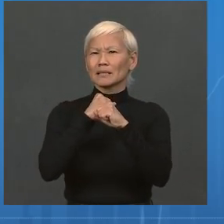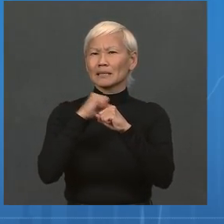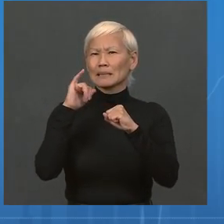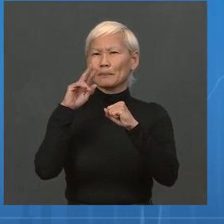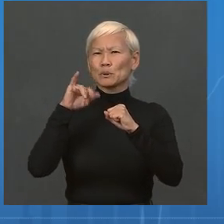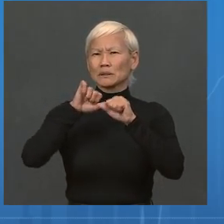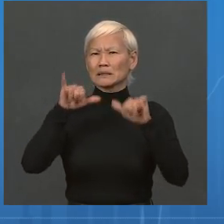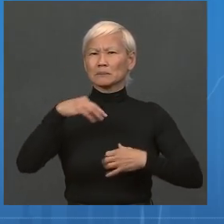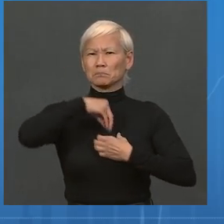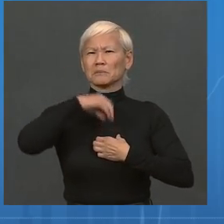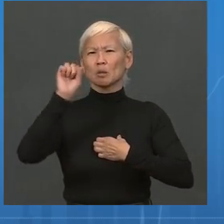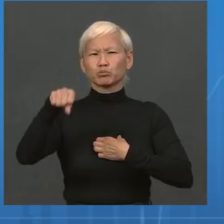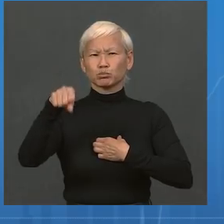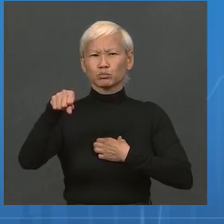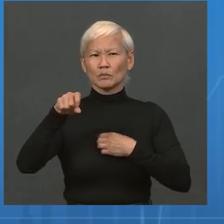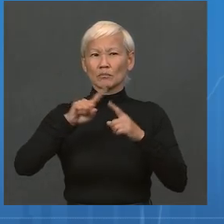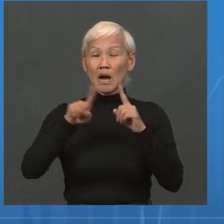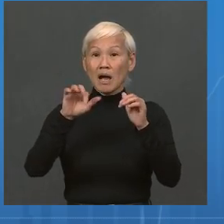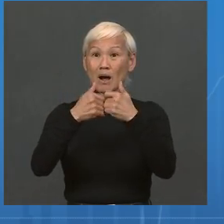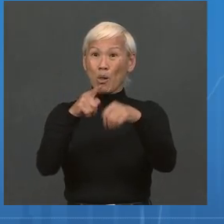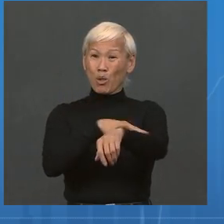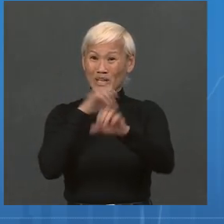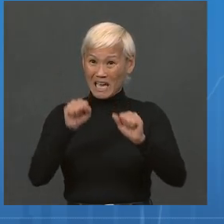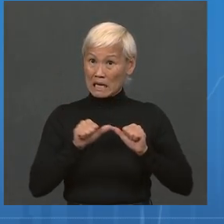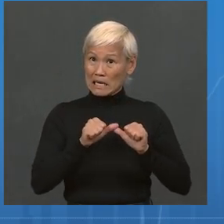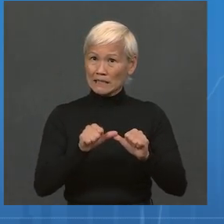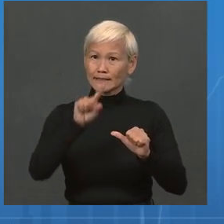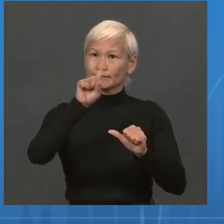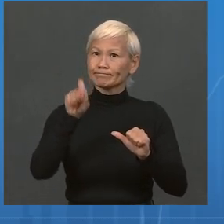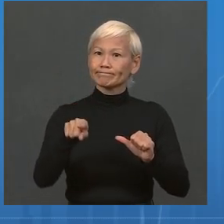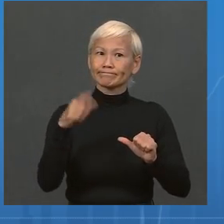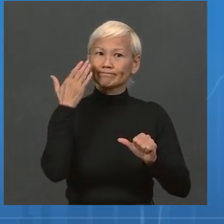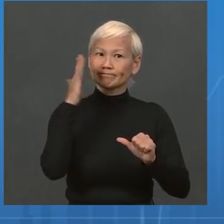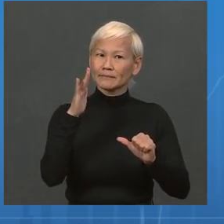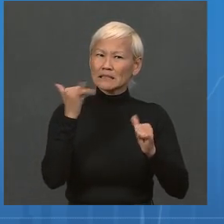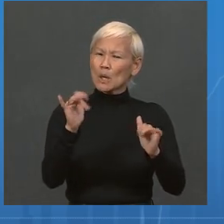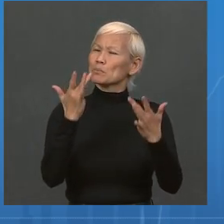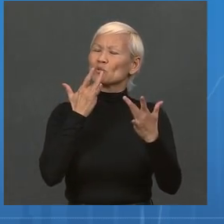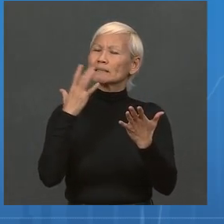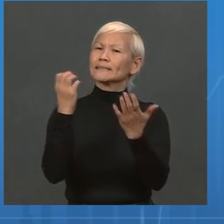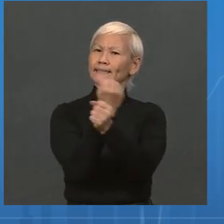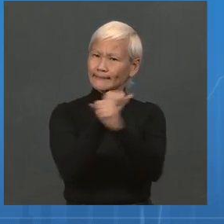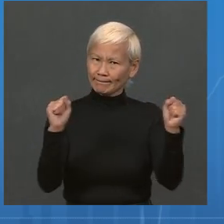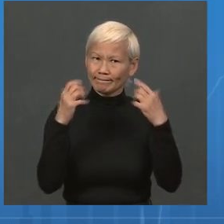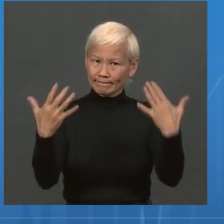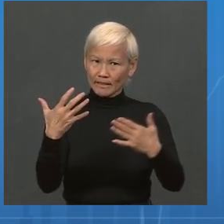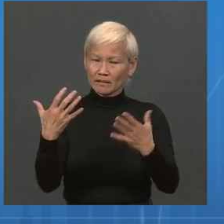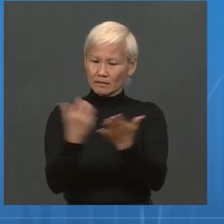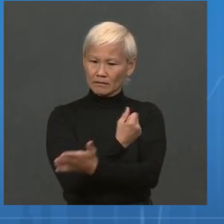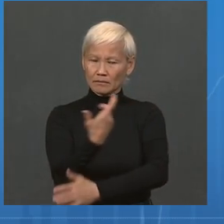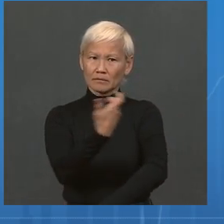or how robust it is. And so we absolutely recommend that children, even children who had disease before, get vaccinated.